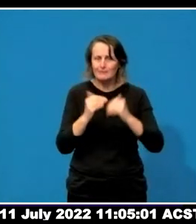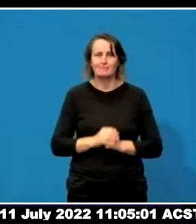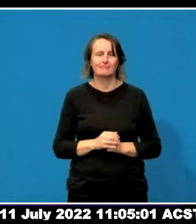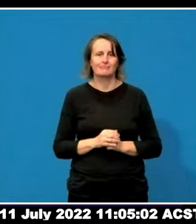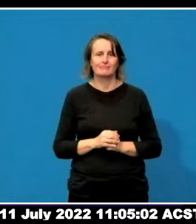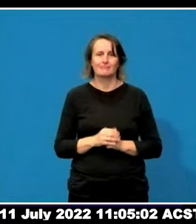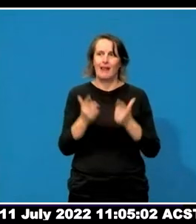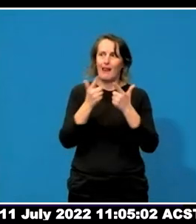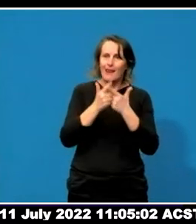and cultural barriers.